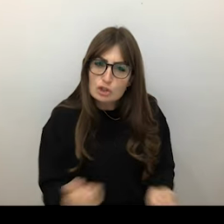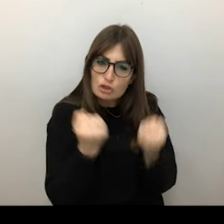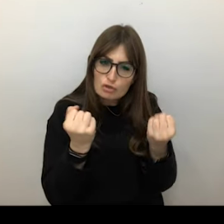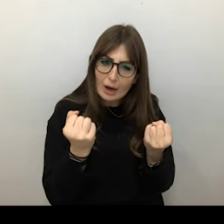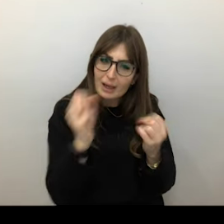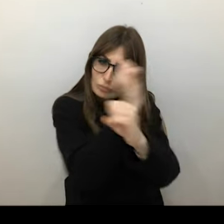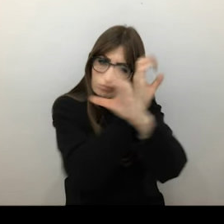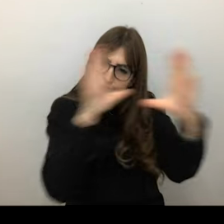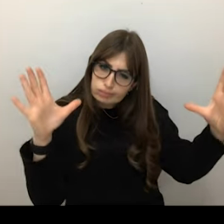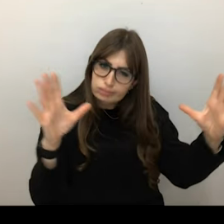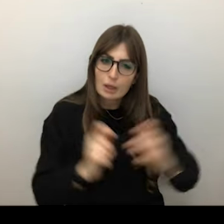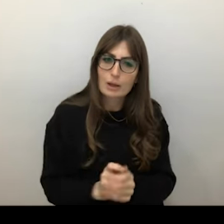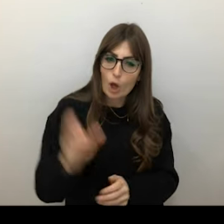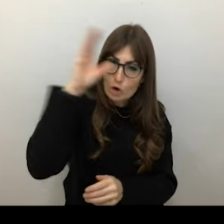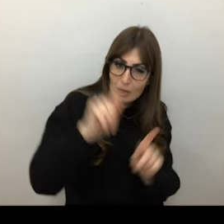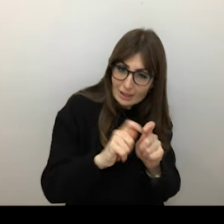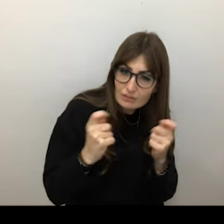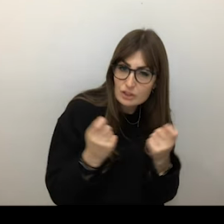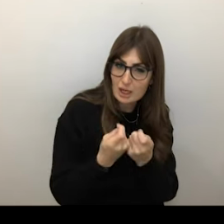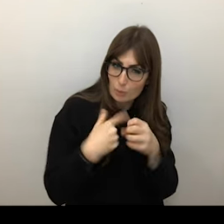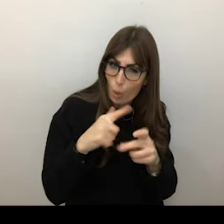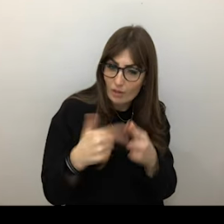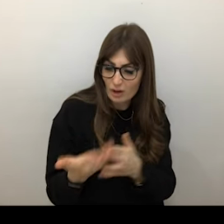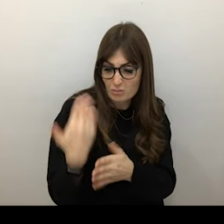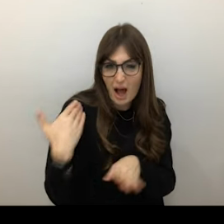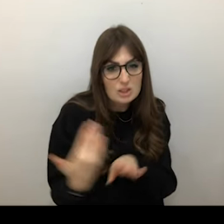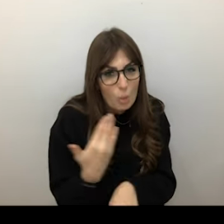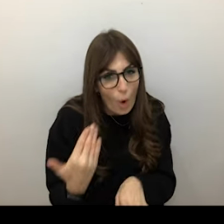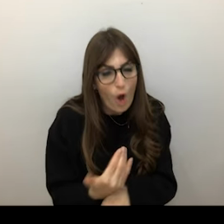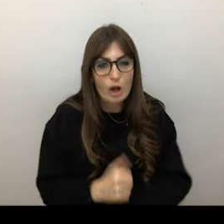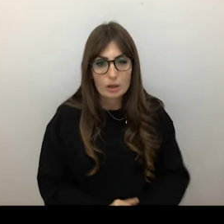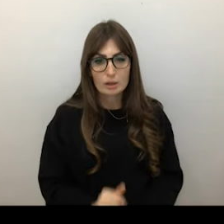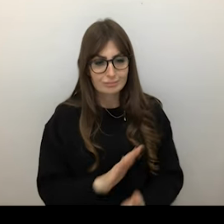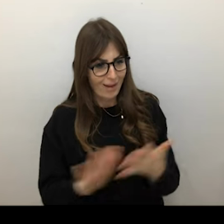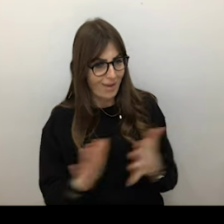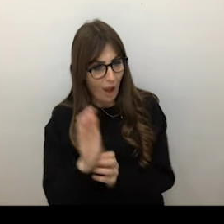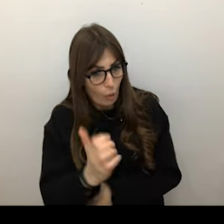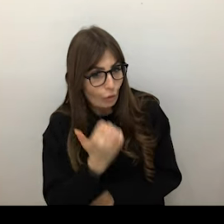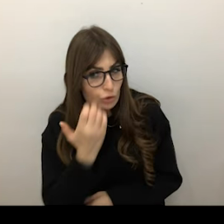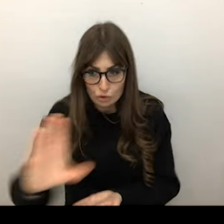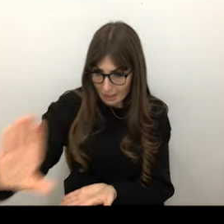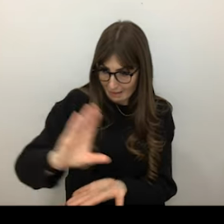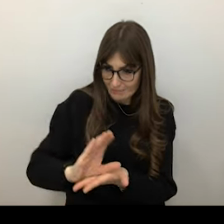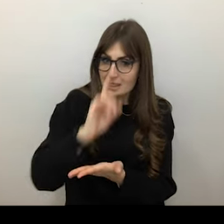the artistic vision, creative team, quality of previous work, and how Creative Futures fund investment will